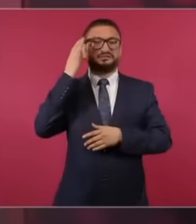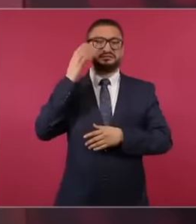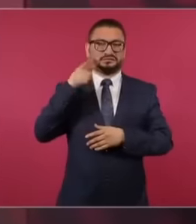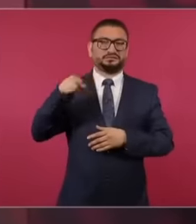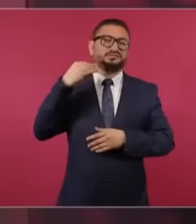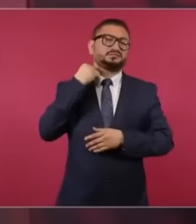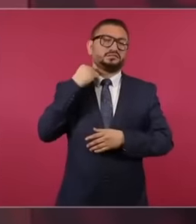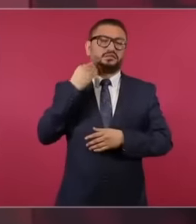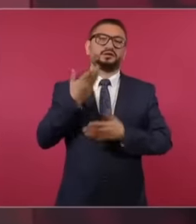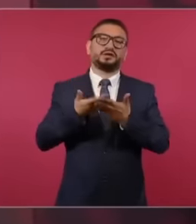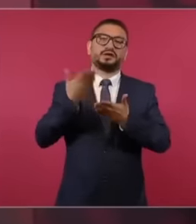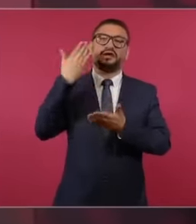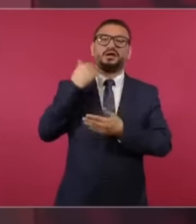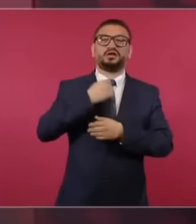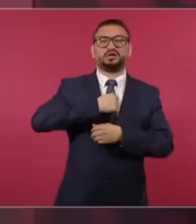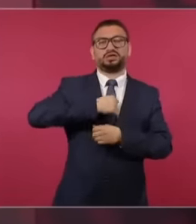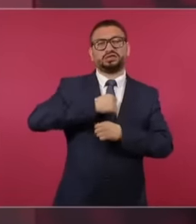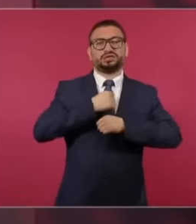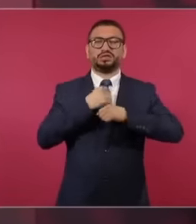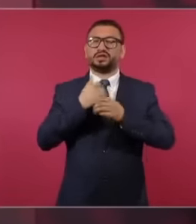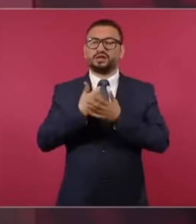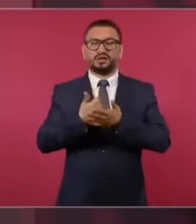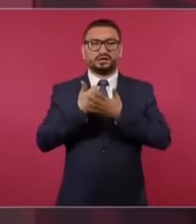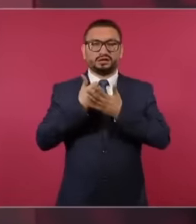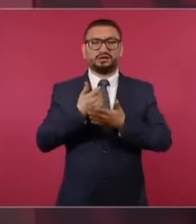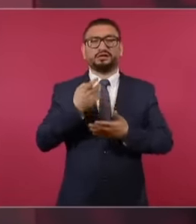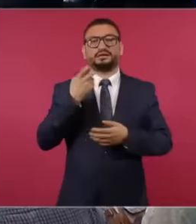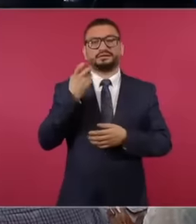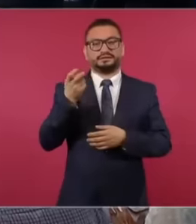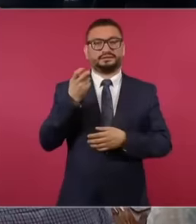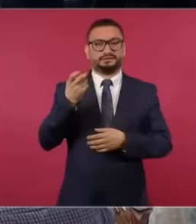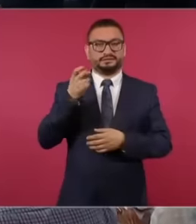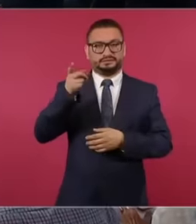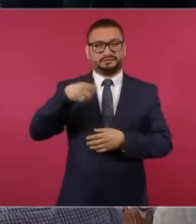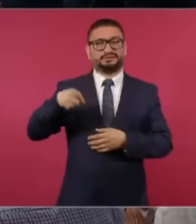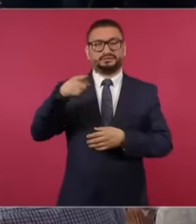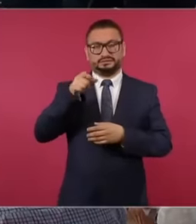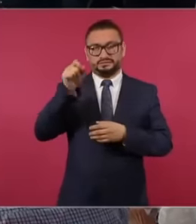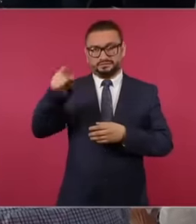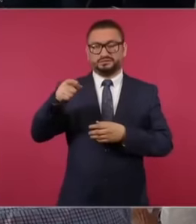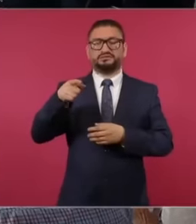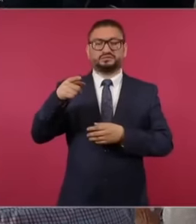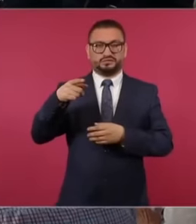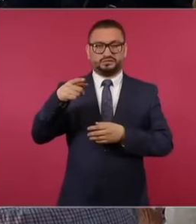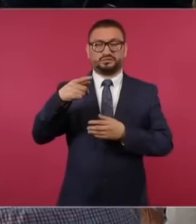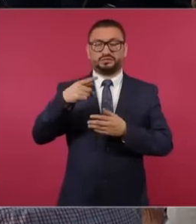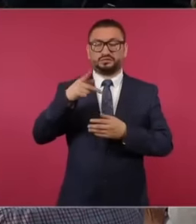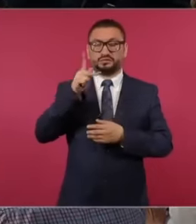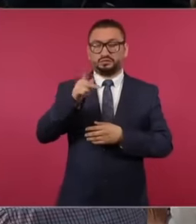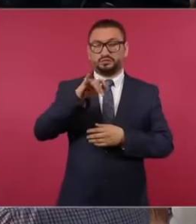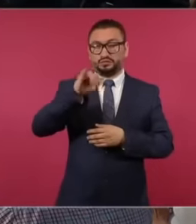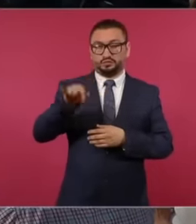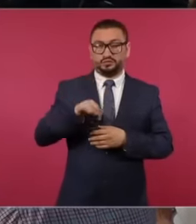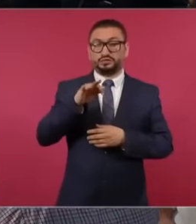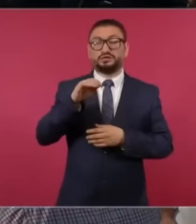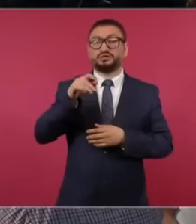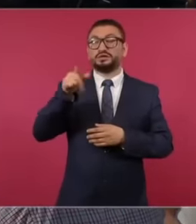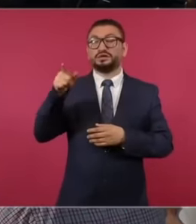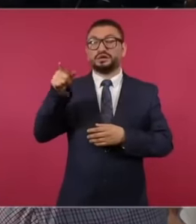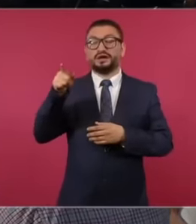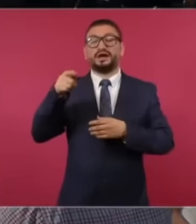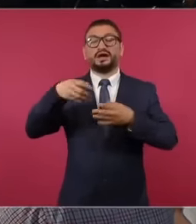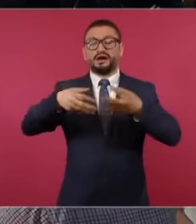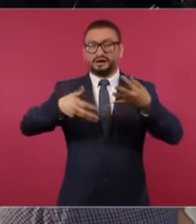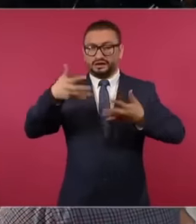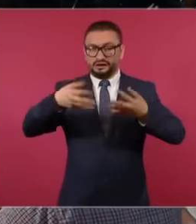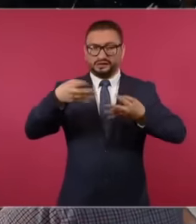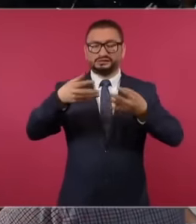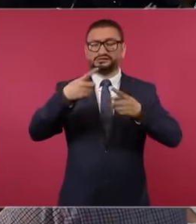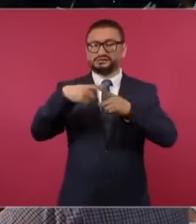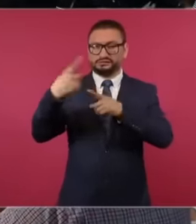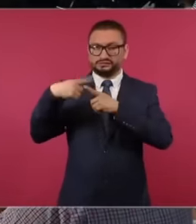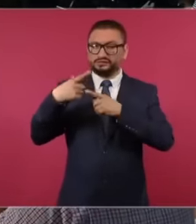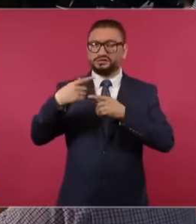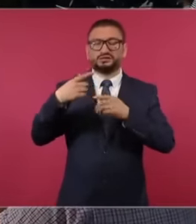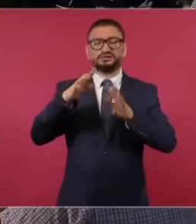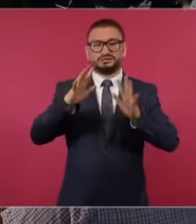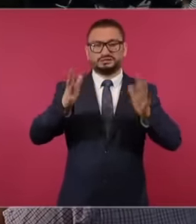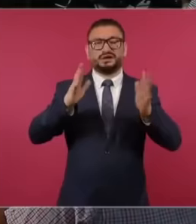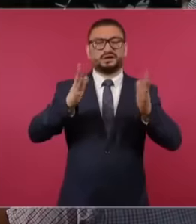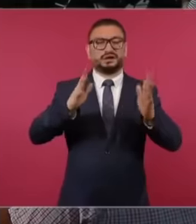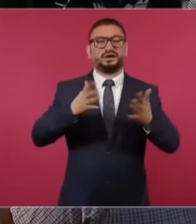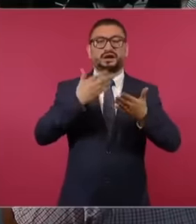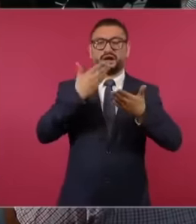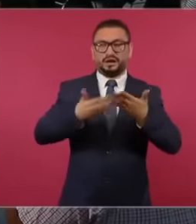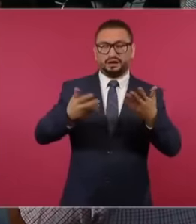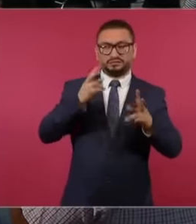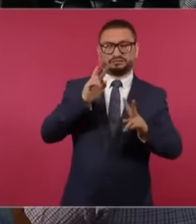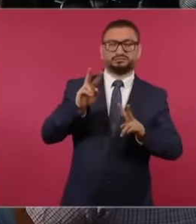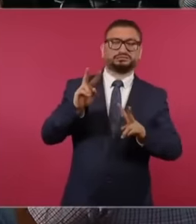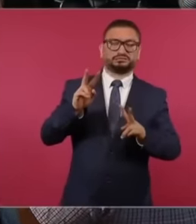in the judiciary went all out and on and on but now I am seeing that it is being